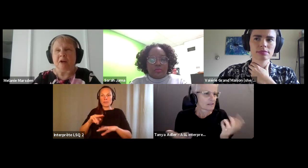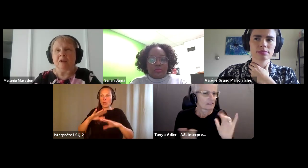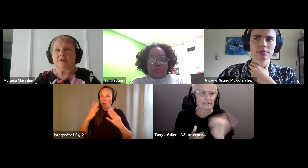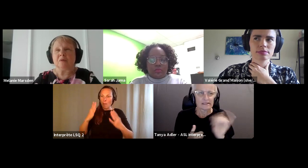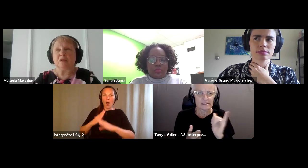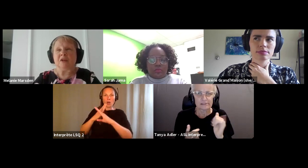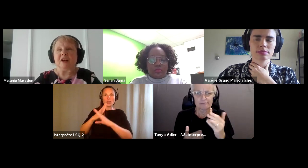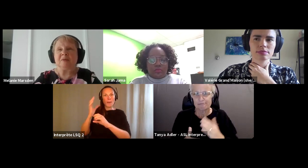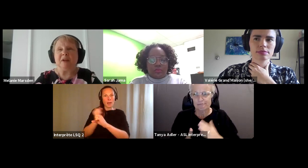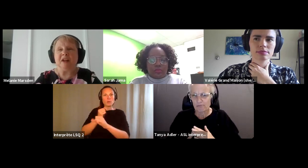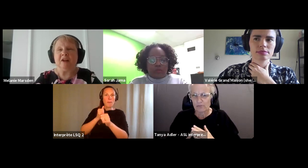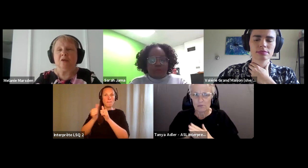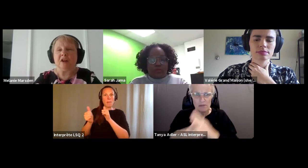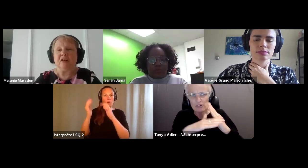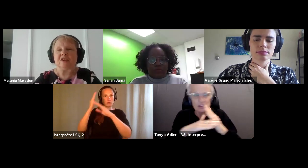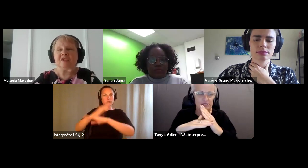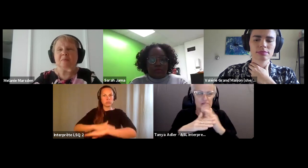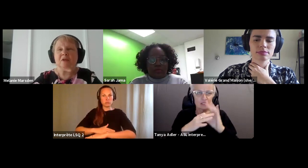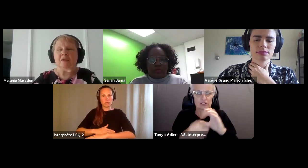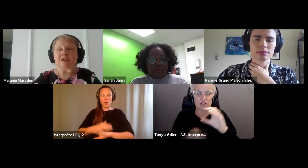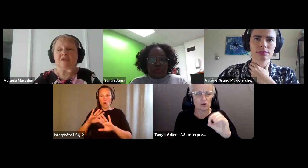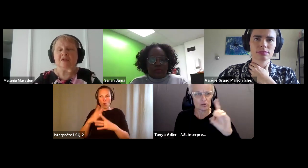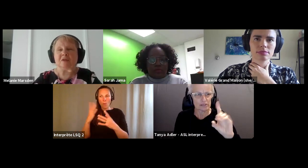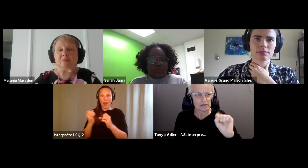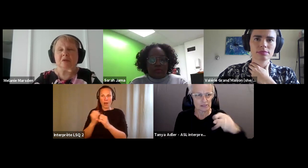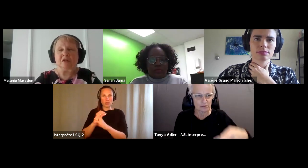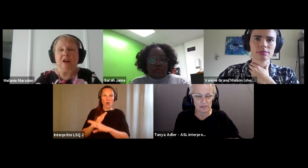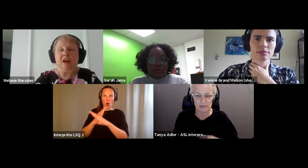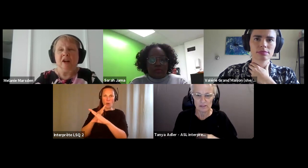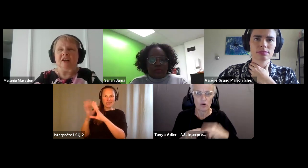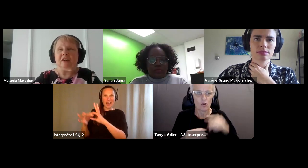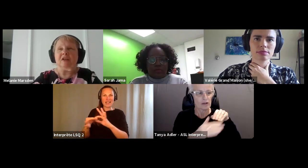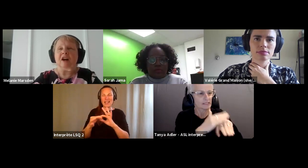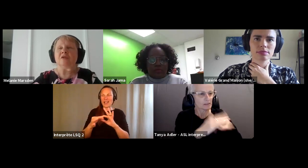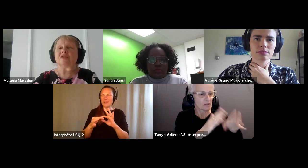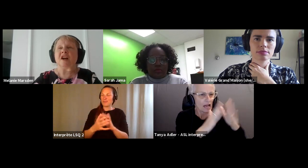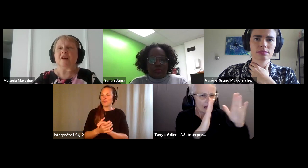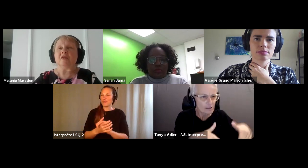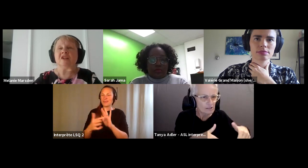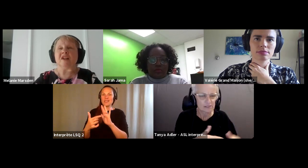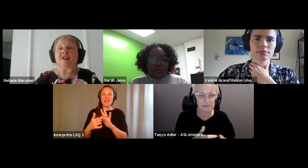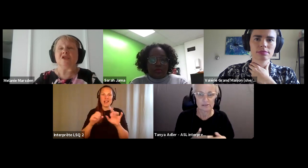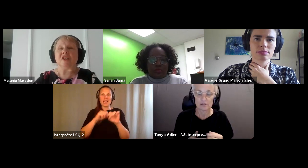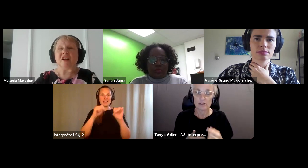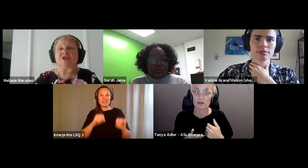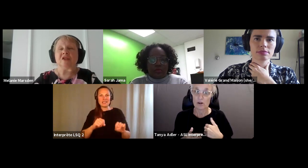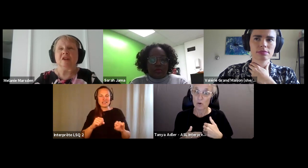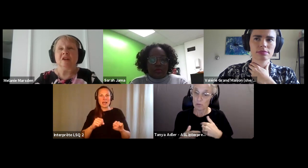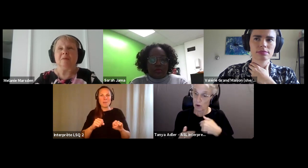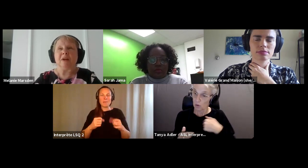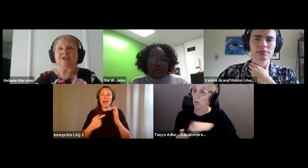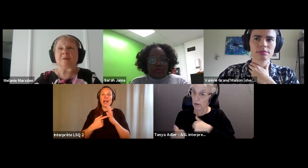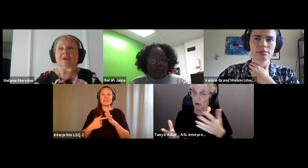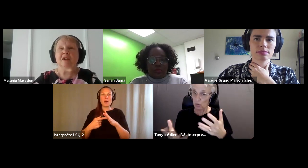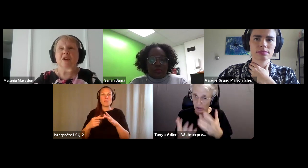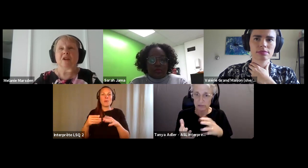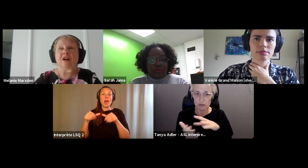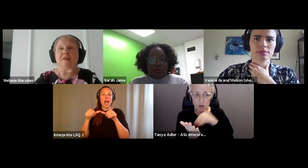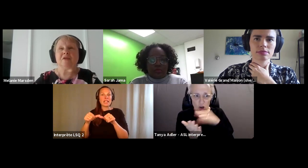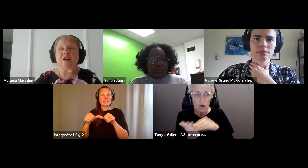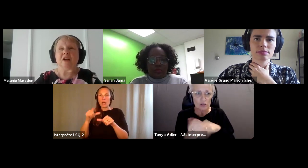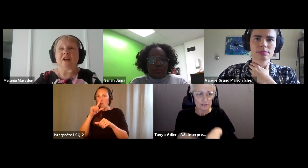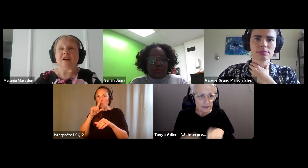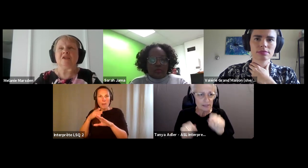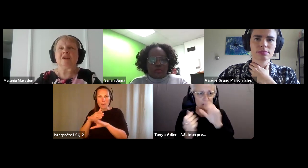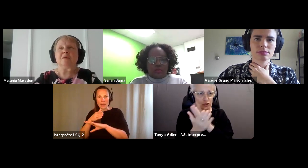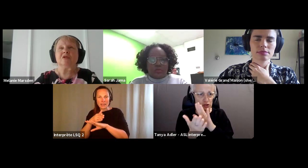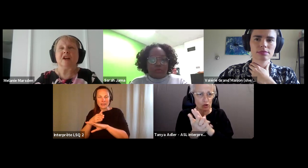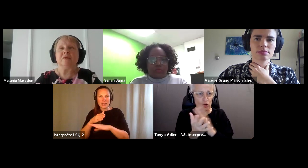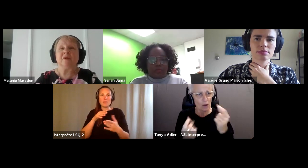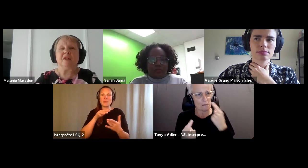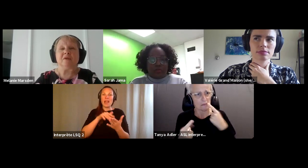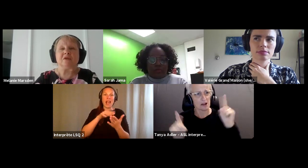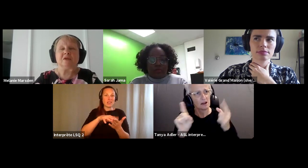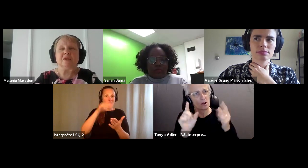Melanie Marsden: Barriers with oh dsp or inaccessible housing systems, yet our desire to get an education and make something of our lives is similar to everyone else.